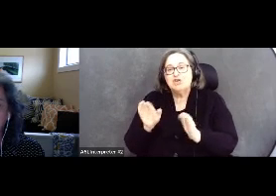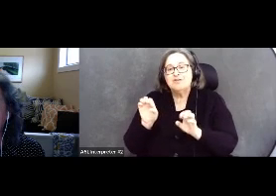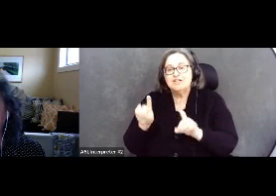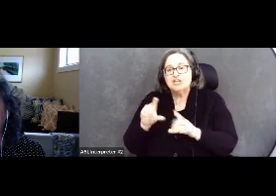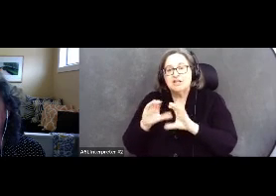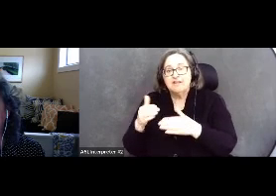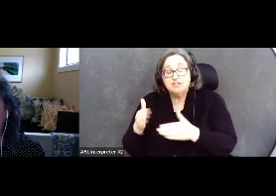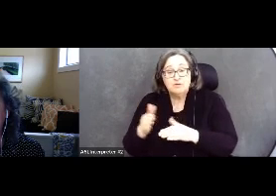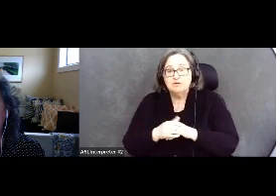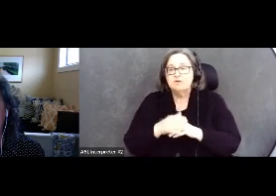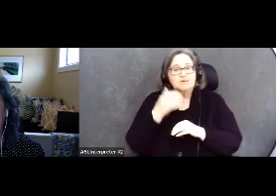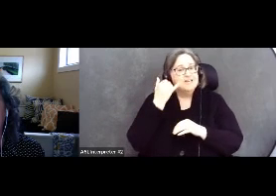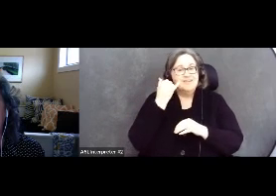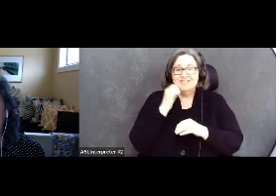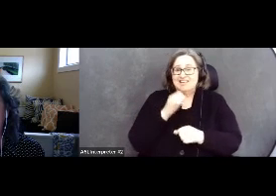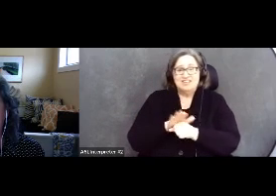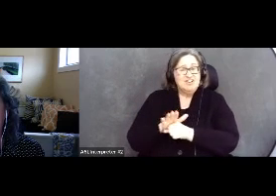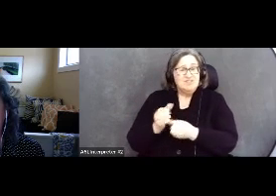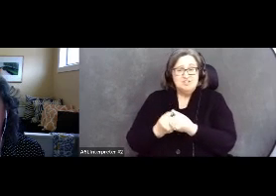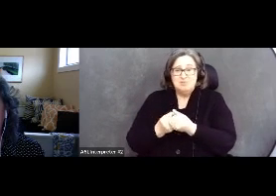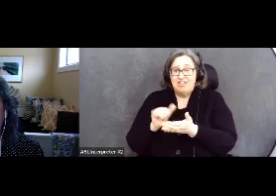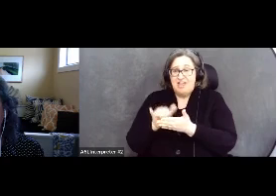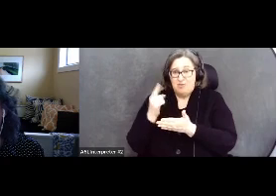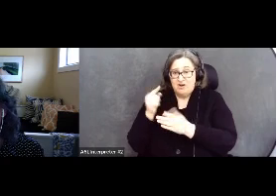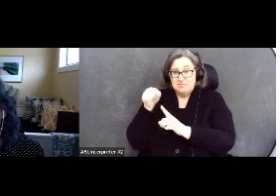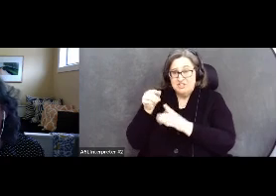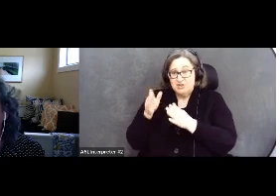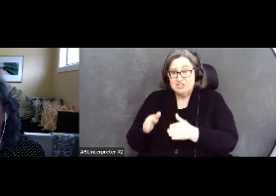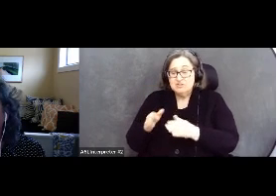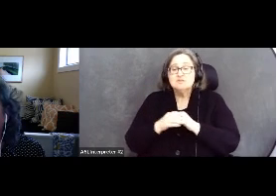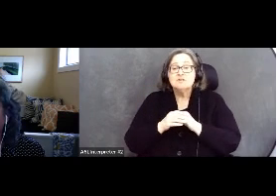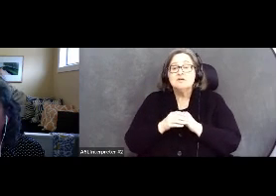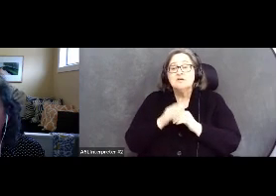that's not enough to support that one particular student beginning to move into more moderate